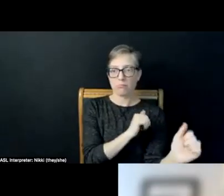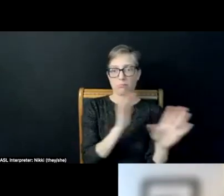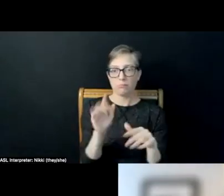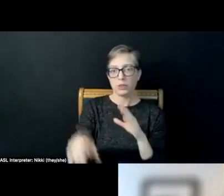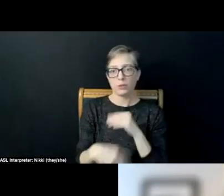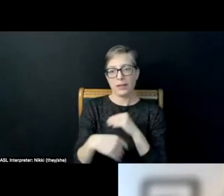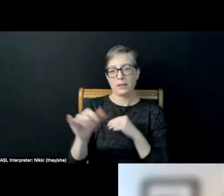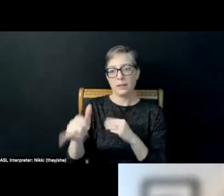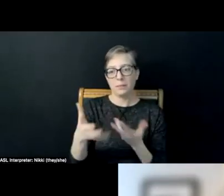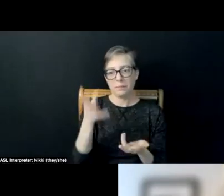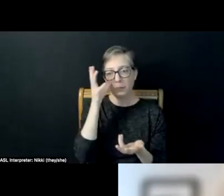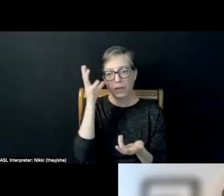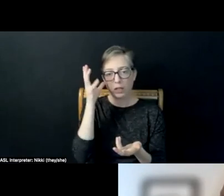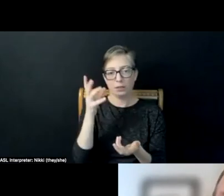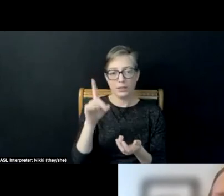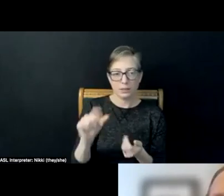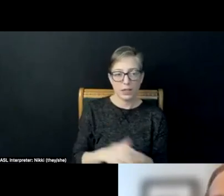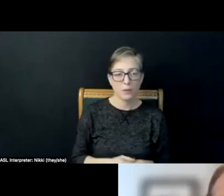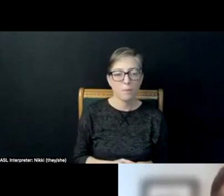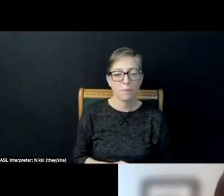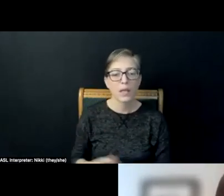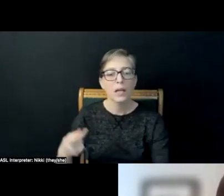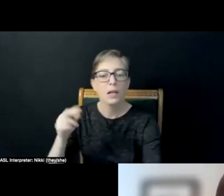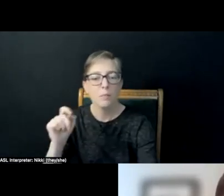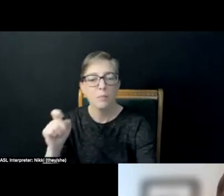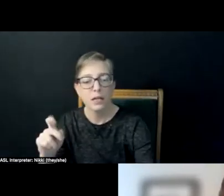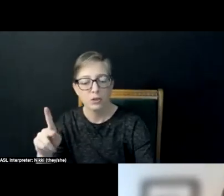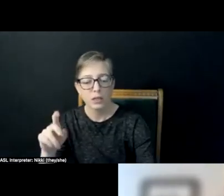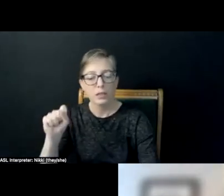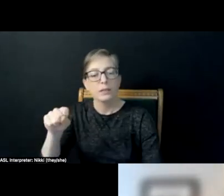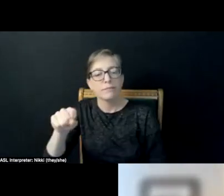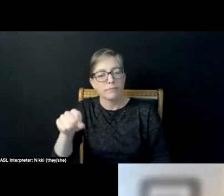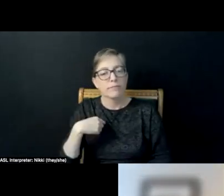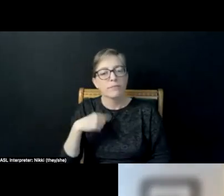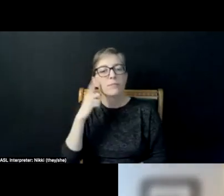Indeed. This is Patrick. I think it's also worth stating too that the NICU doesn't look like